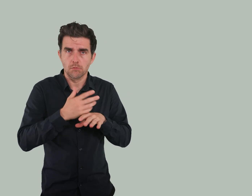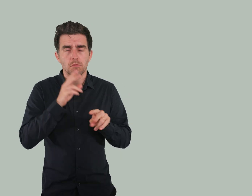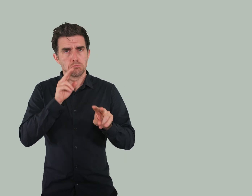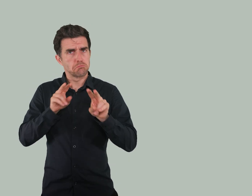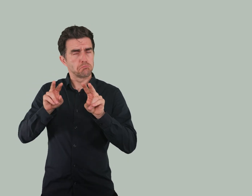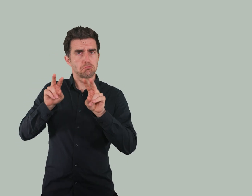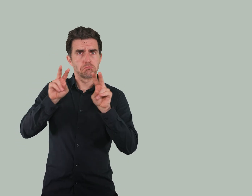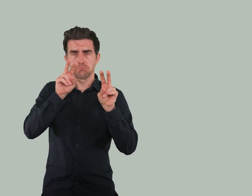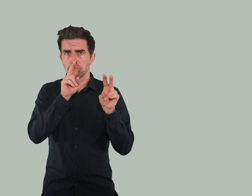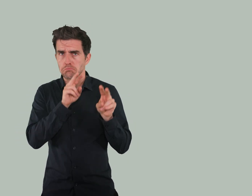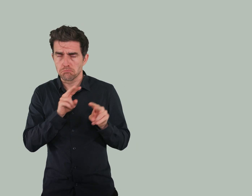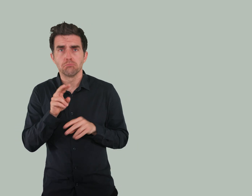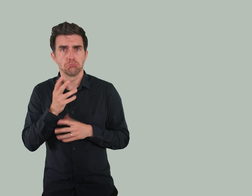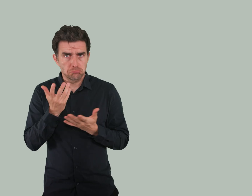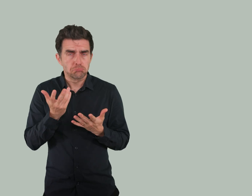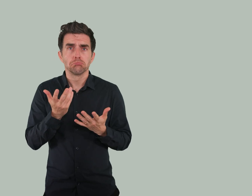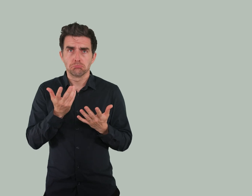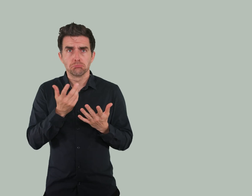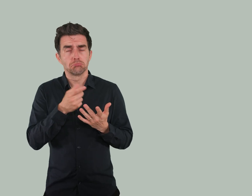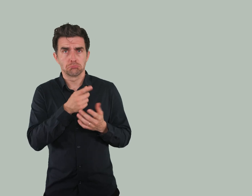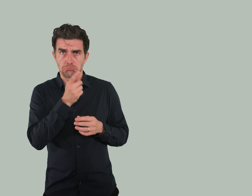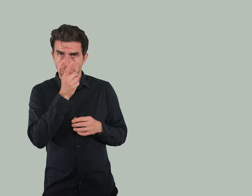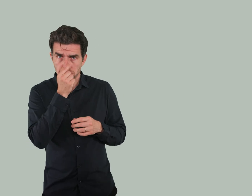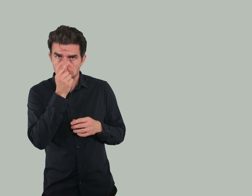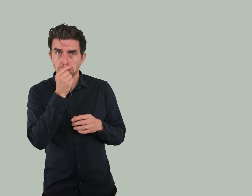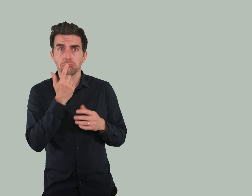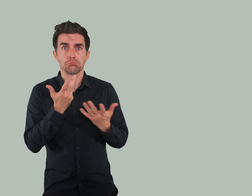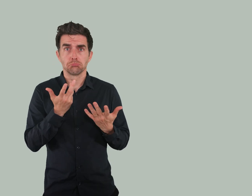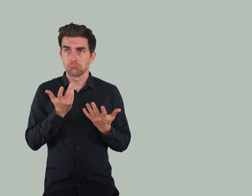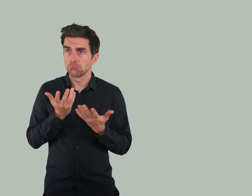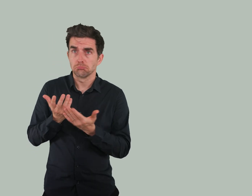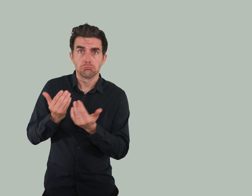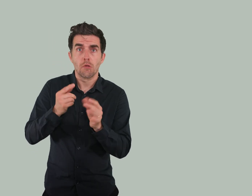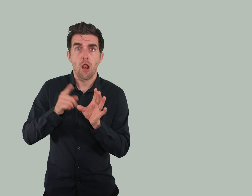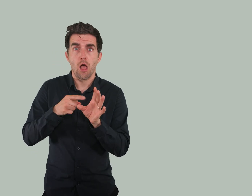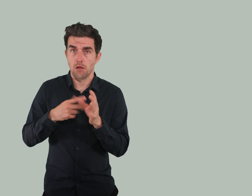The state accounts for a significant share of employment